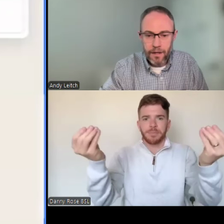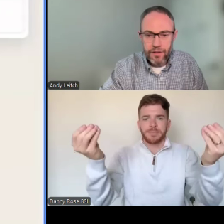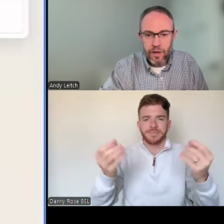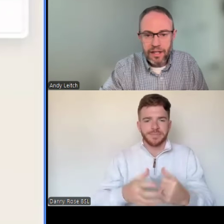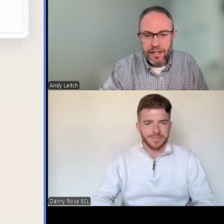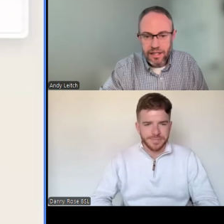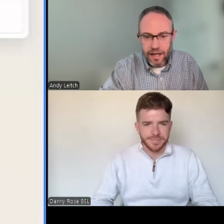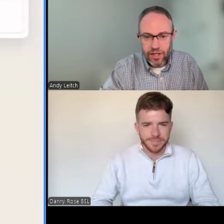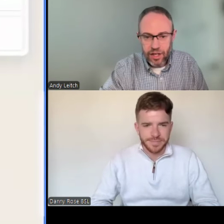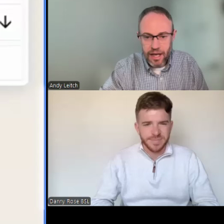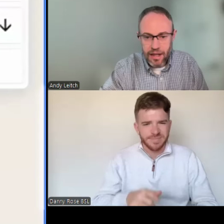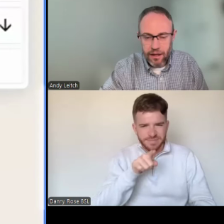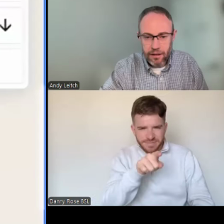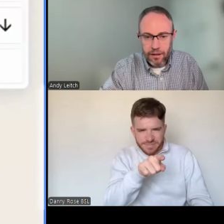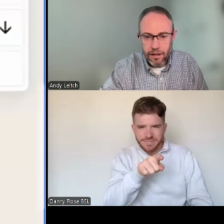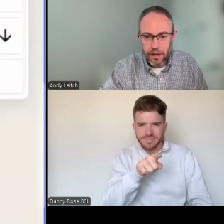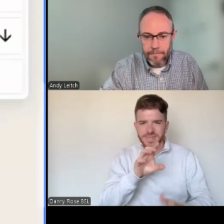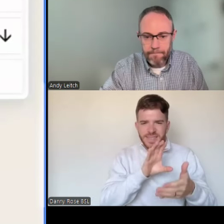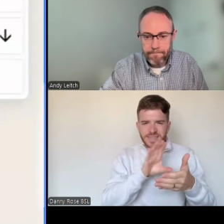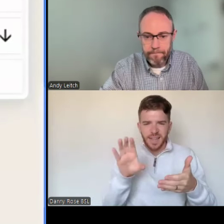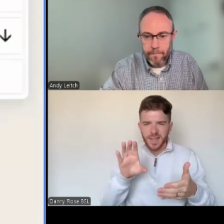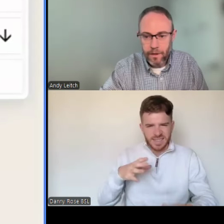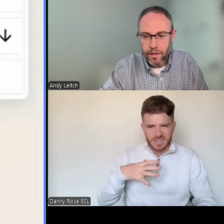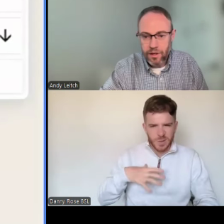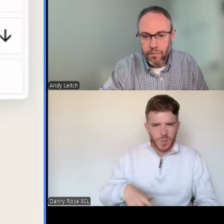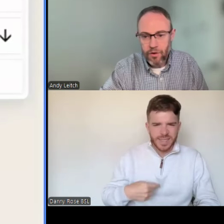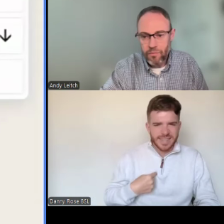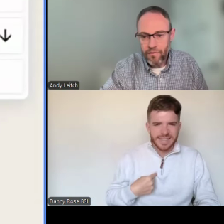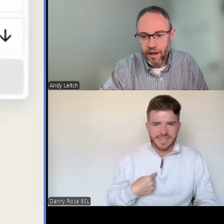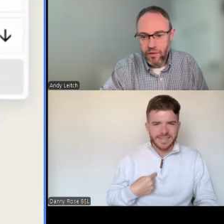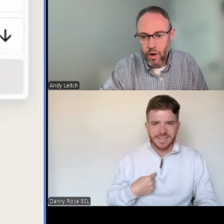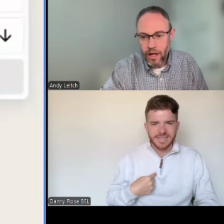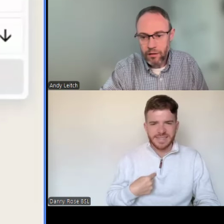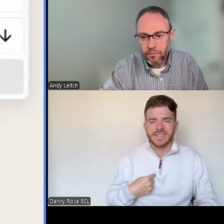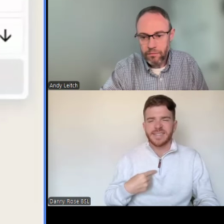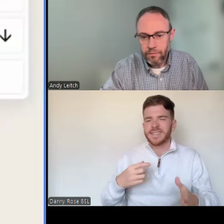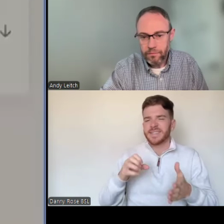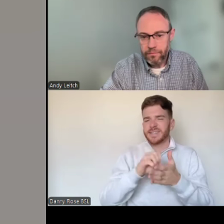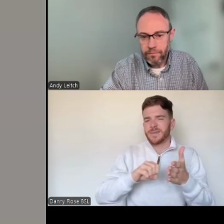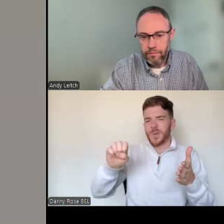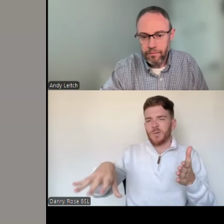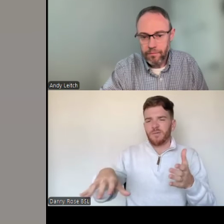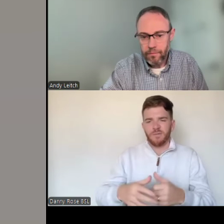I don't really need this section either, so I'm going to remove that as well.